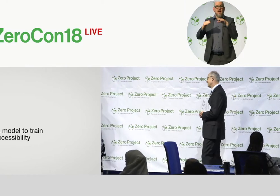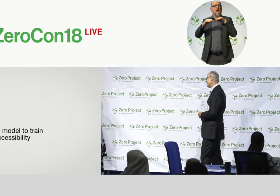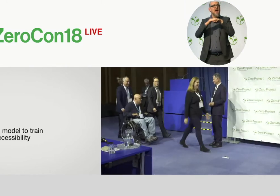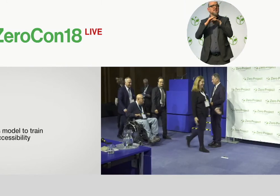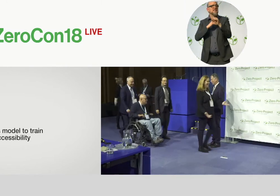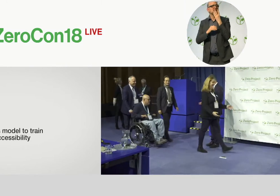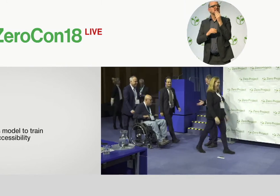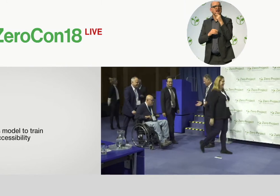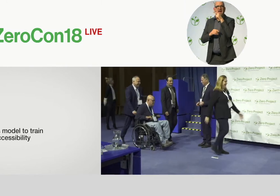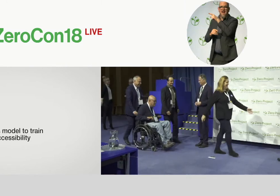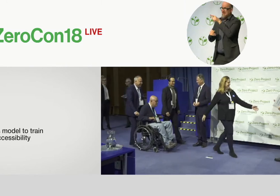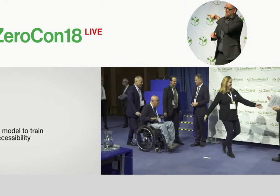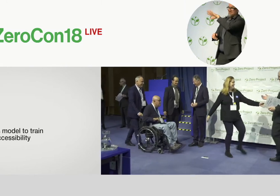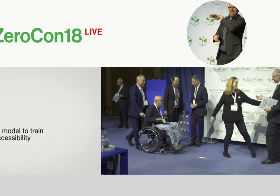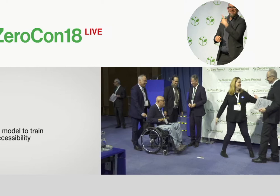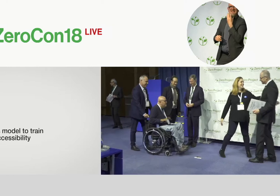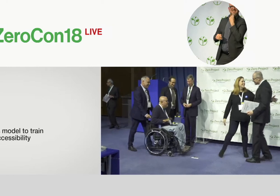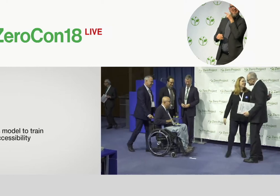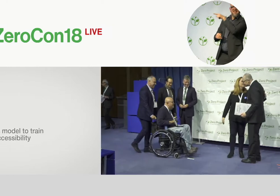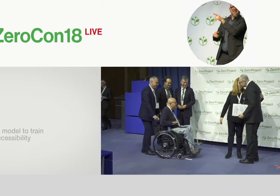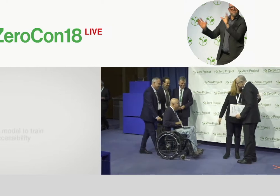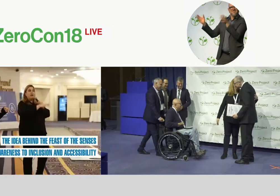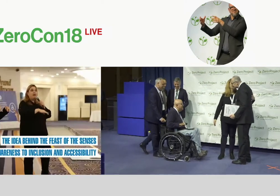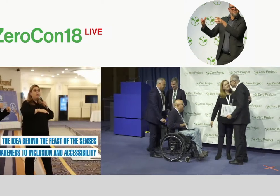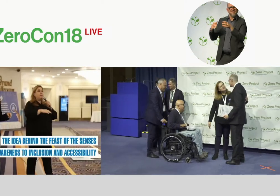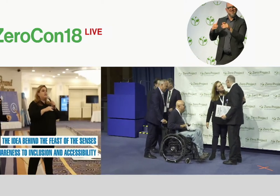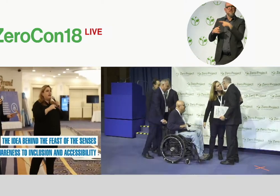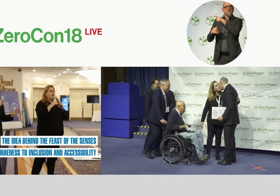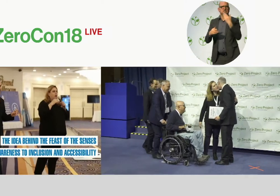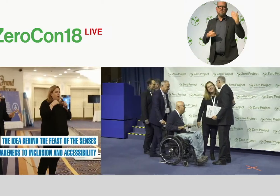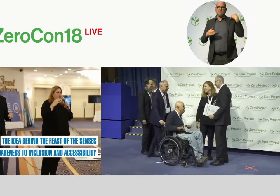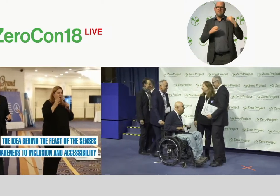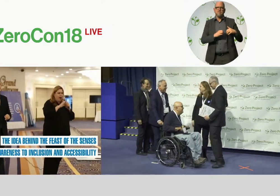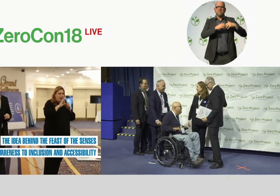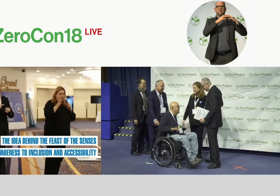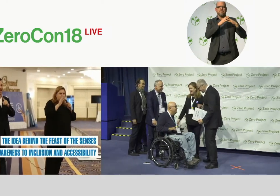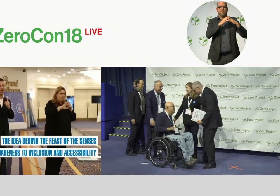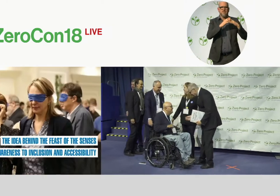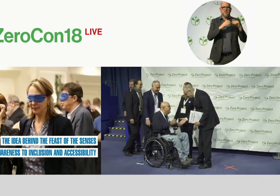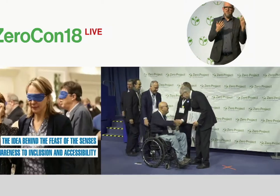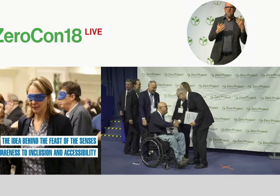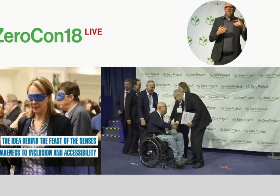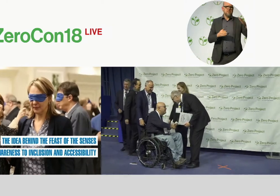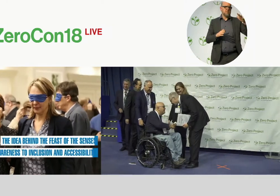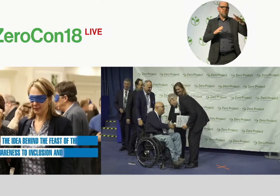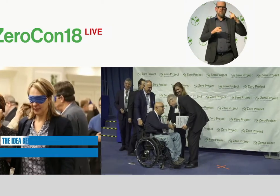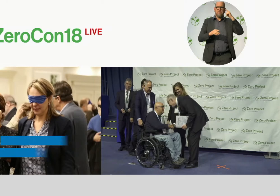Access Israel, established in 1999, is a non-profit organization headquartered in Tel Aviv ...